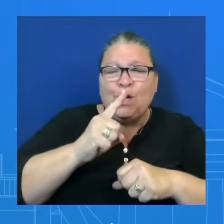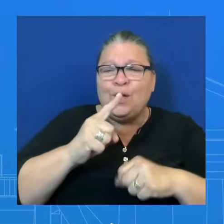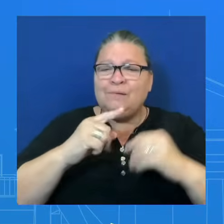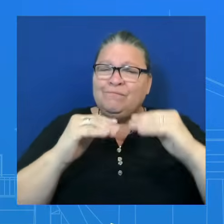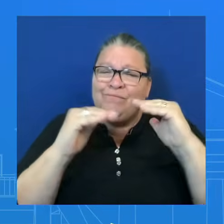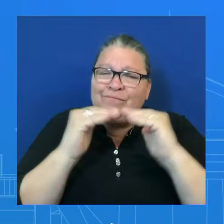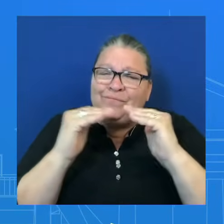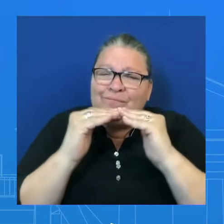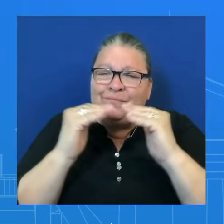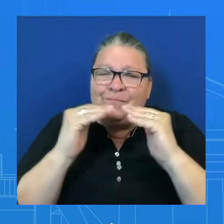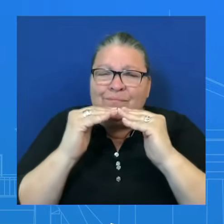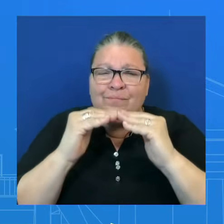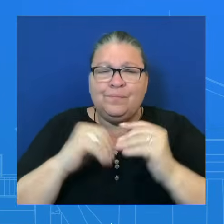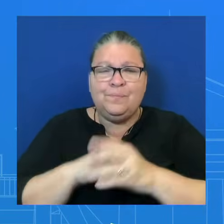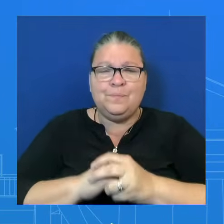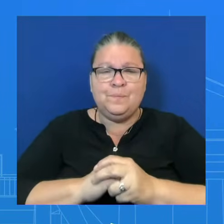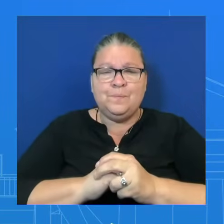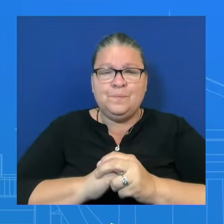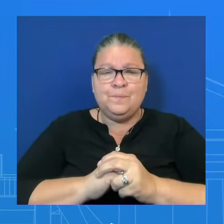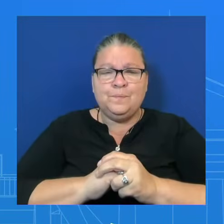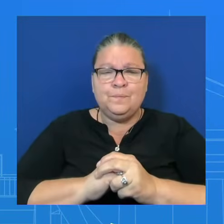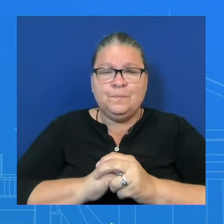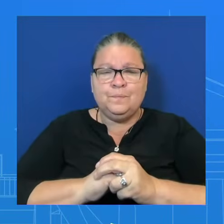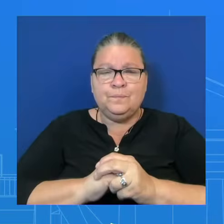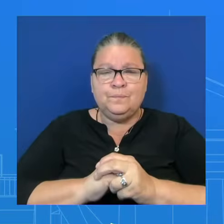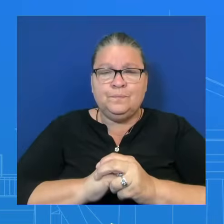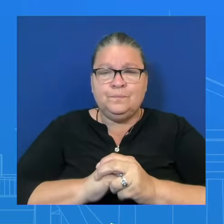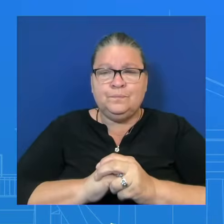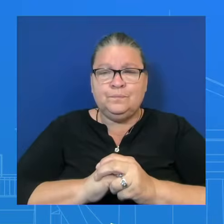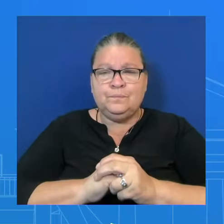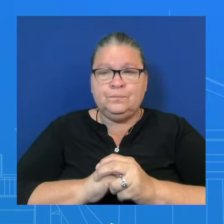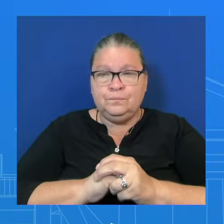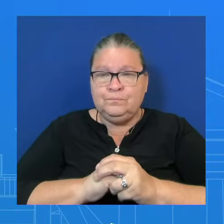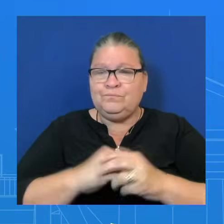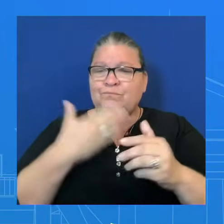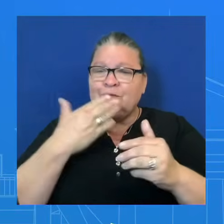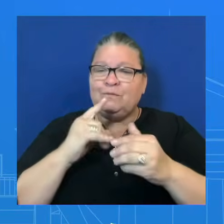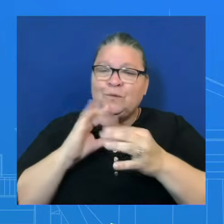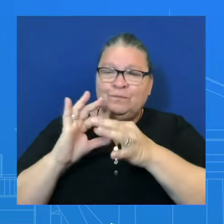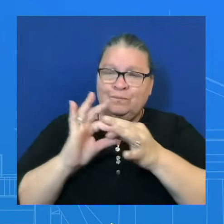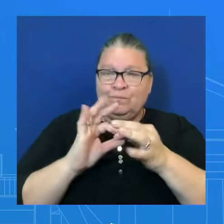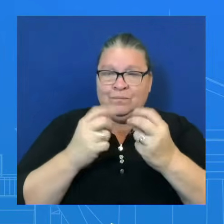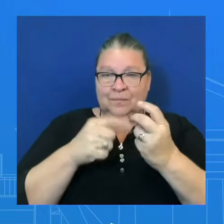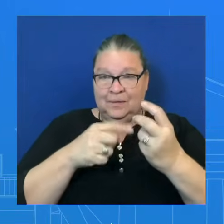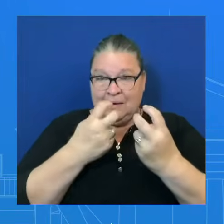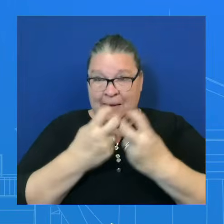Picking up on the Cabinet meeting, does the President still have confidence that Julie Su can get approved to be his Cabinet Secretary